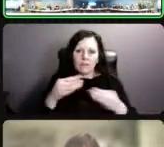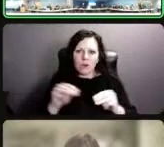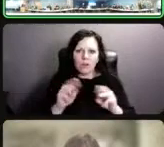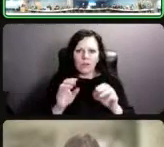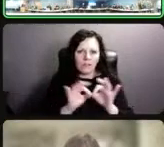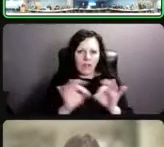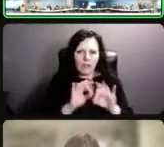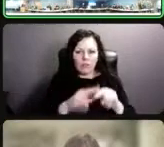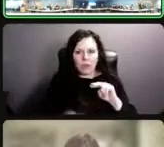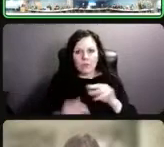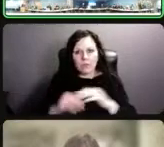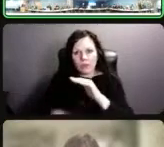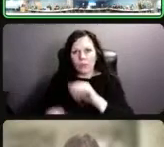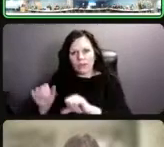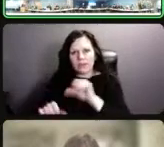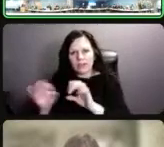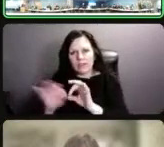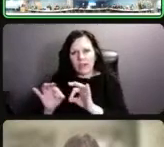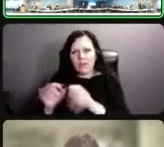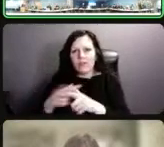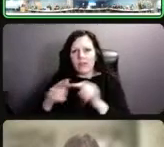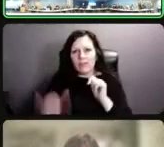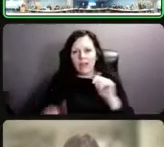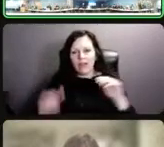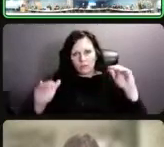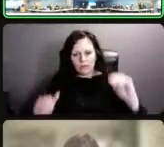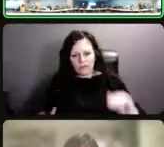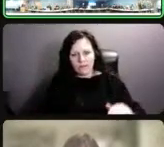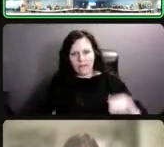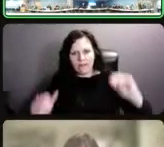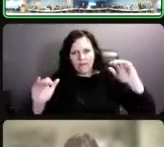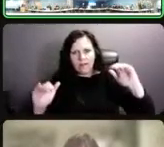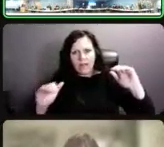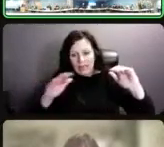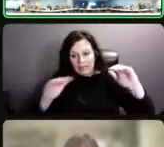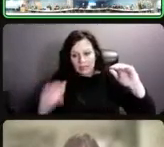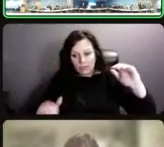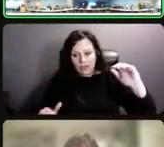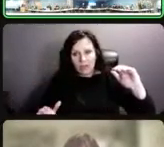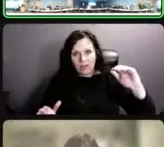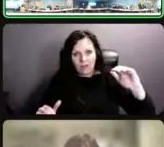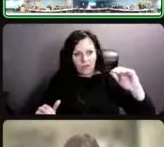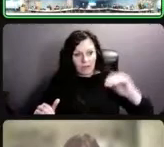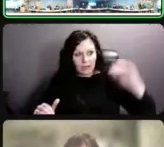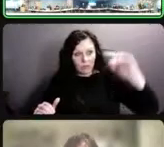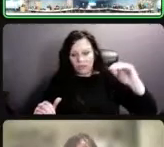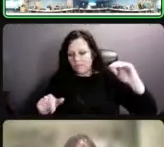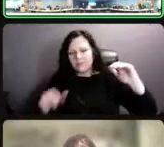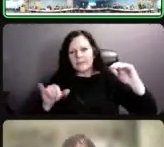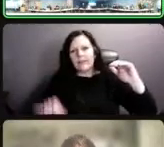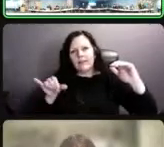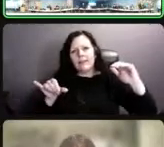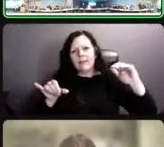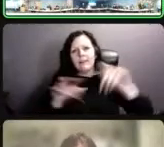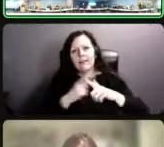PROPERTY VALUES WENT DOWN. SO IF YOUR PROPERTY VALUE. THE REAL MARKET VALUE DROPS BELOW THE ASSESSED VALUE OF